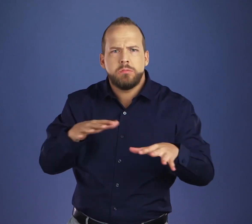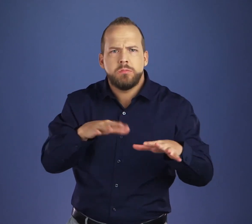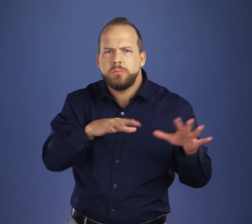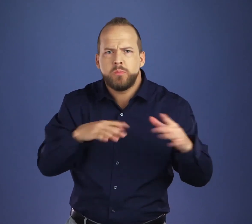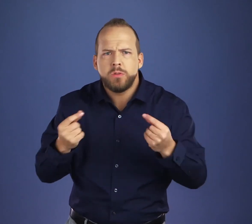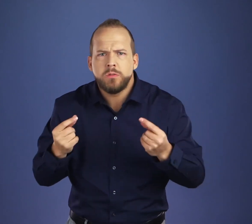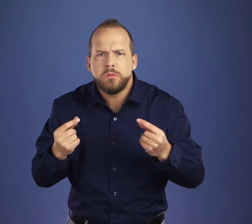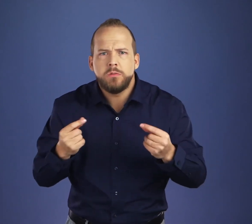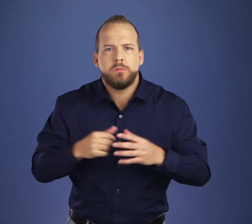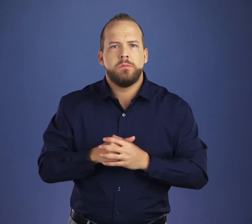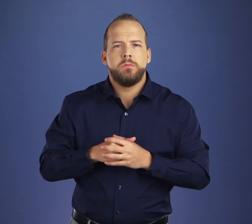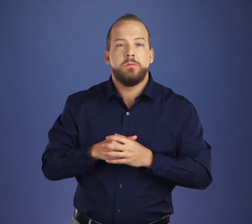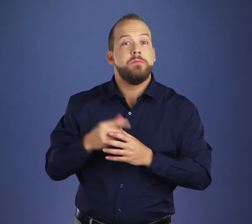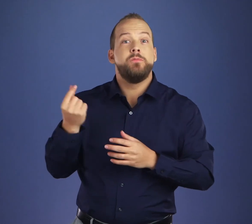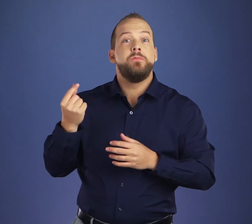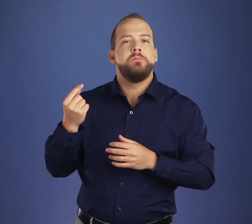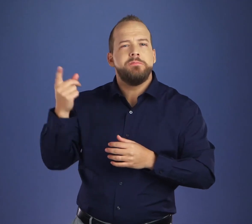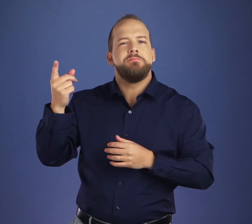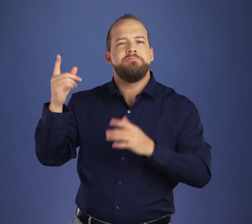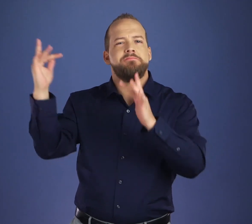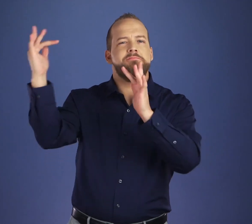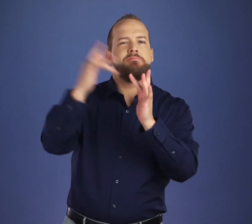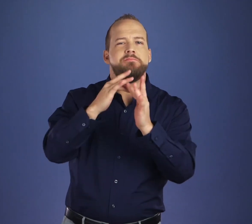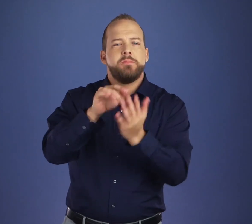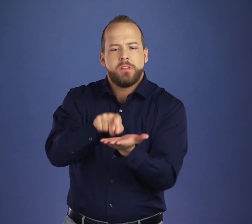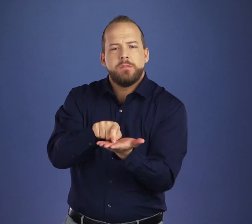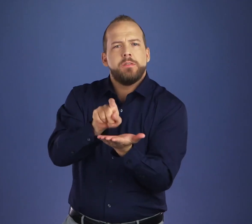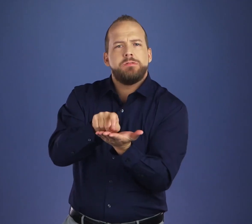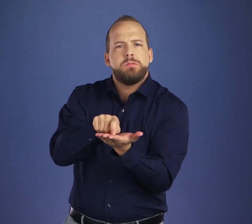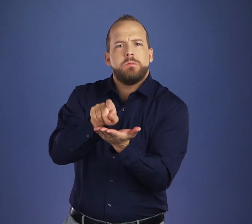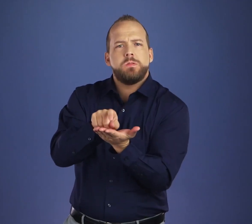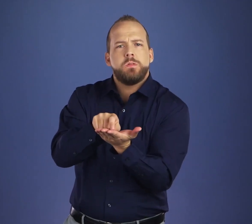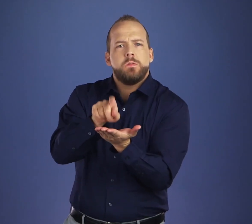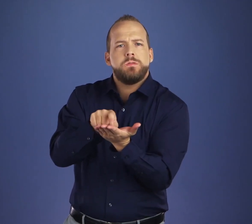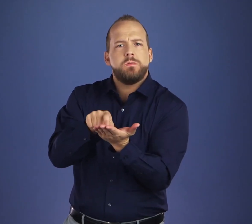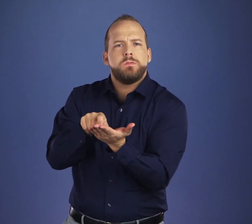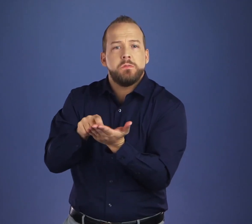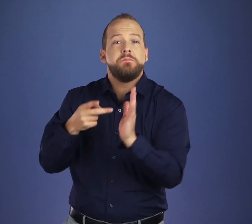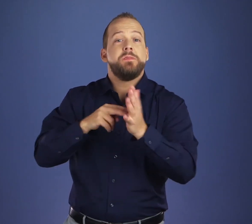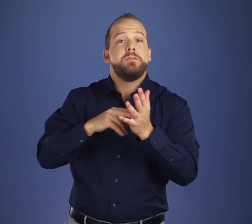At the end of a few days, the news came in. He’d sent a telegram for money,